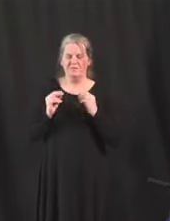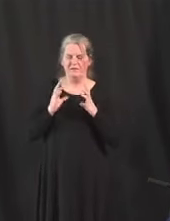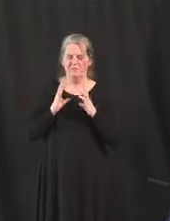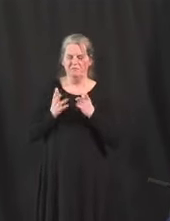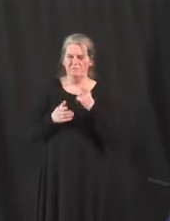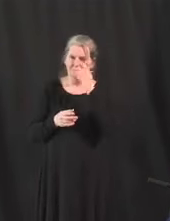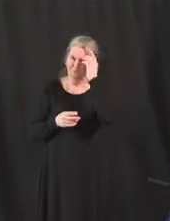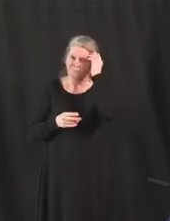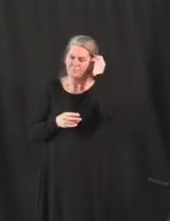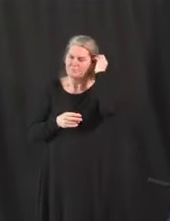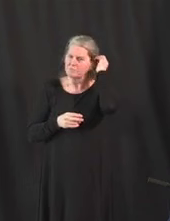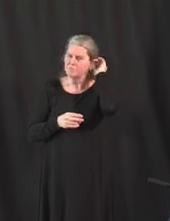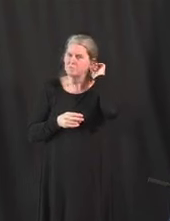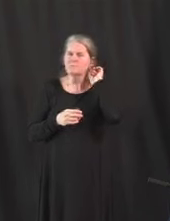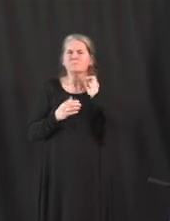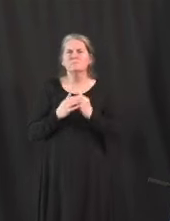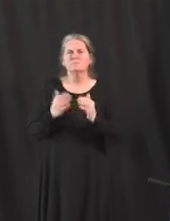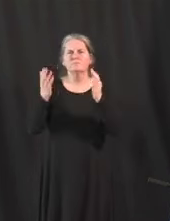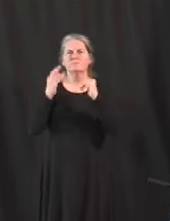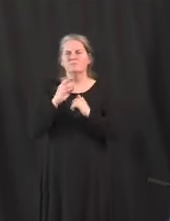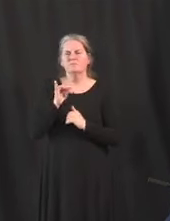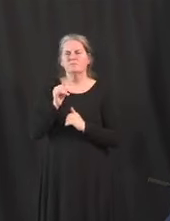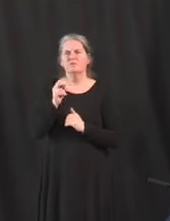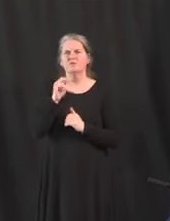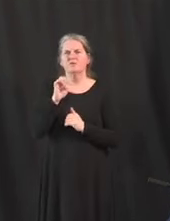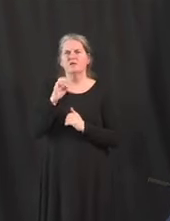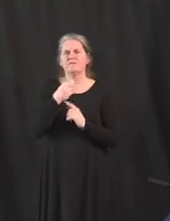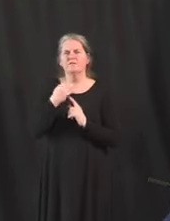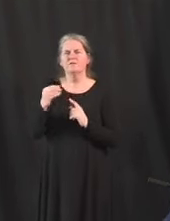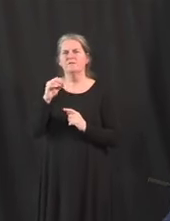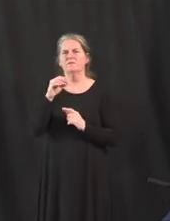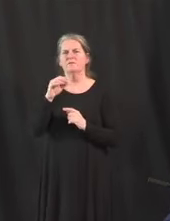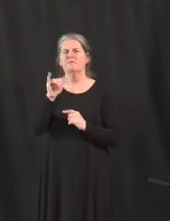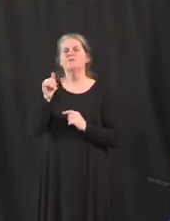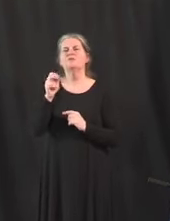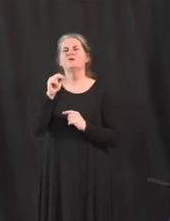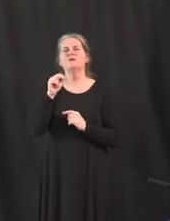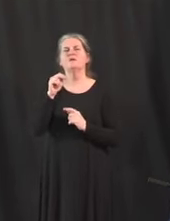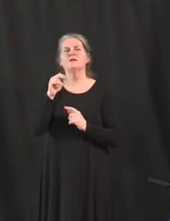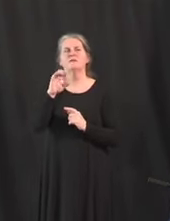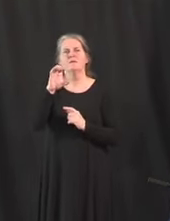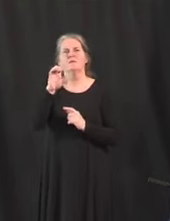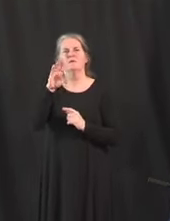WE'LL GO NEXT TO JANE FROM CBC. HI.